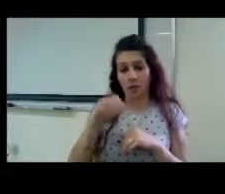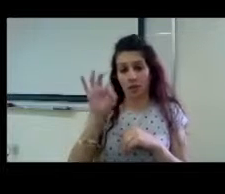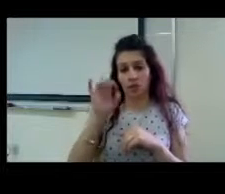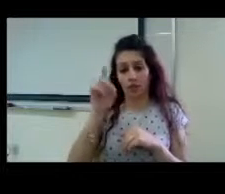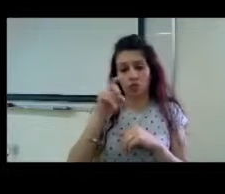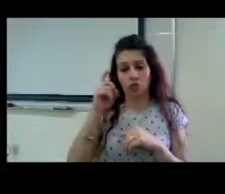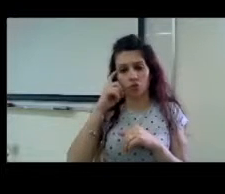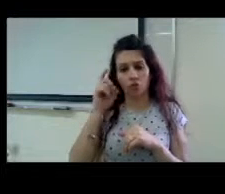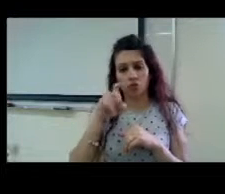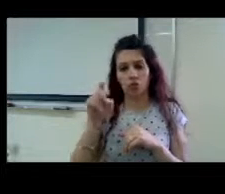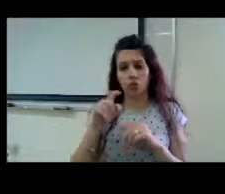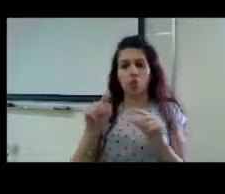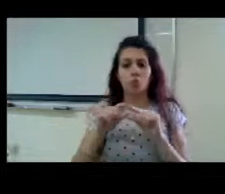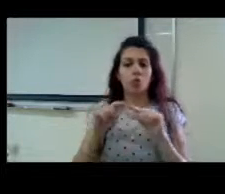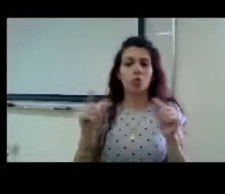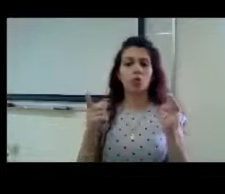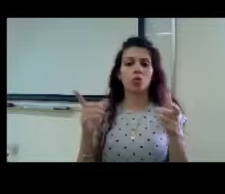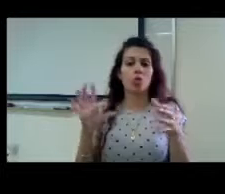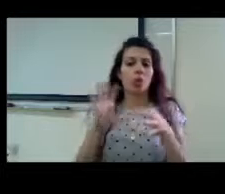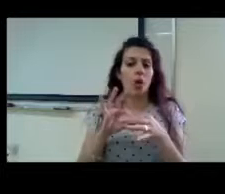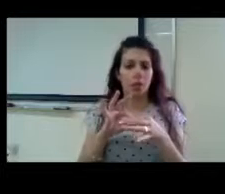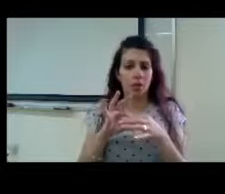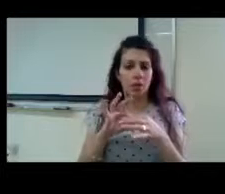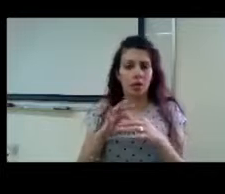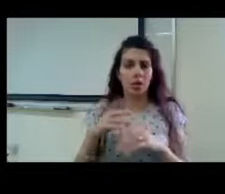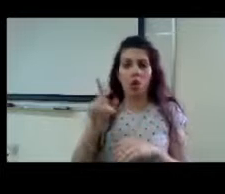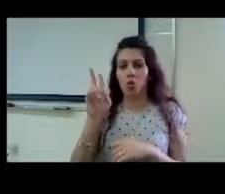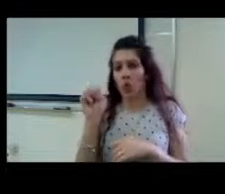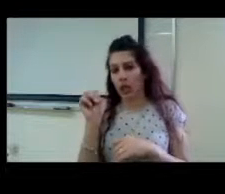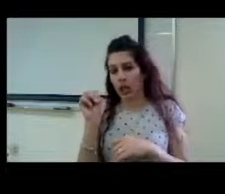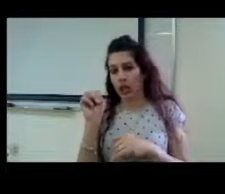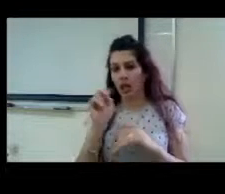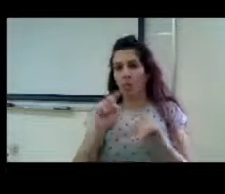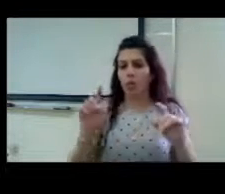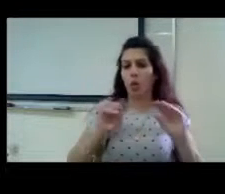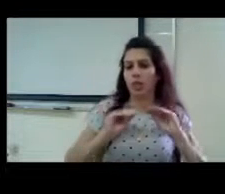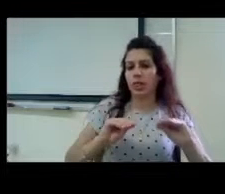until the solution for all refugees is identified of course the provision and